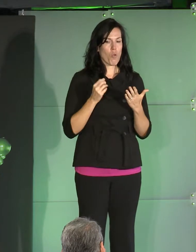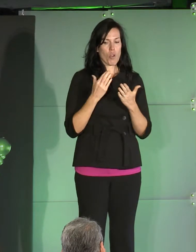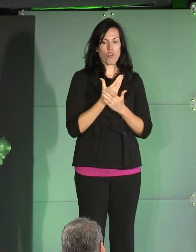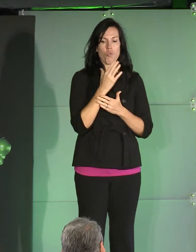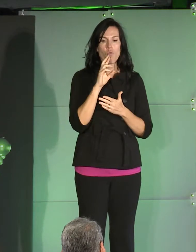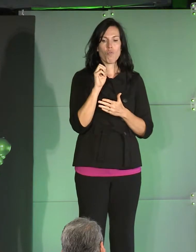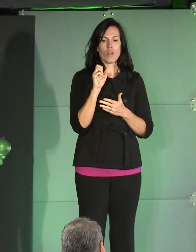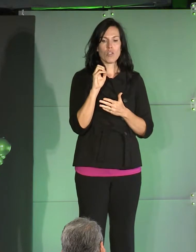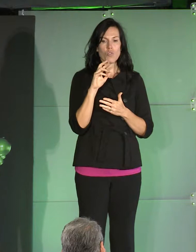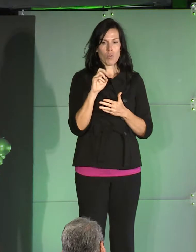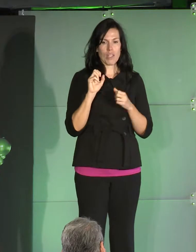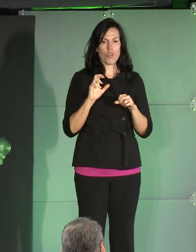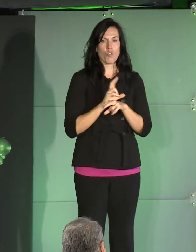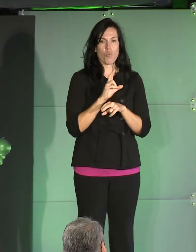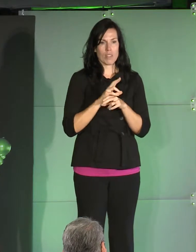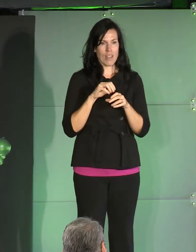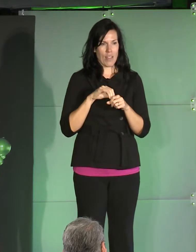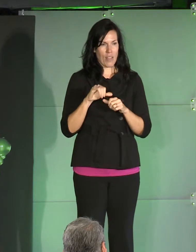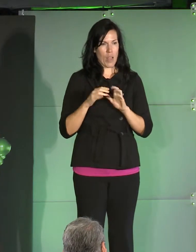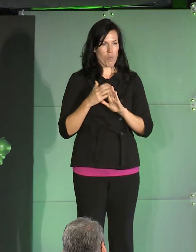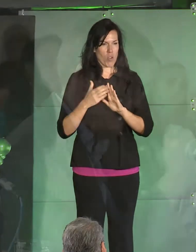use within their operation. What's happening with the--